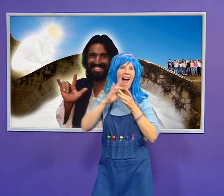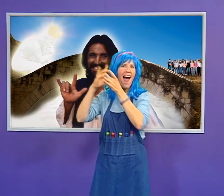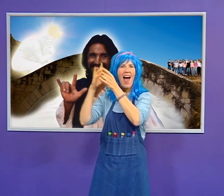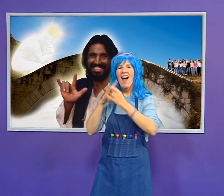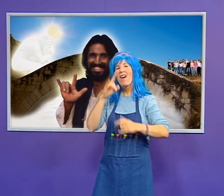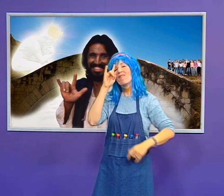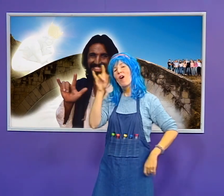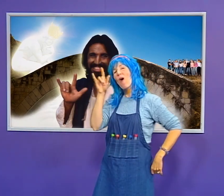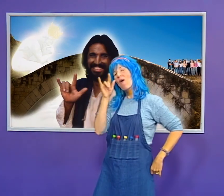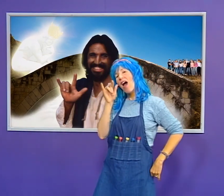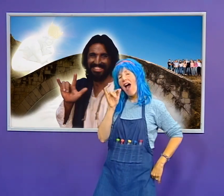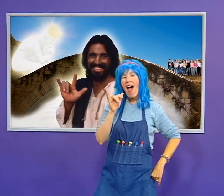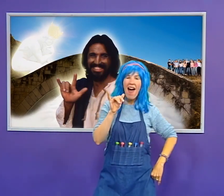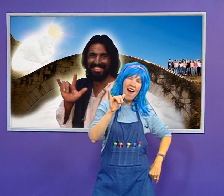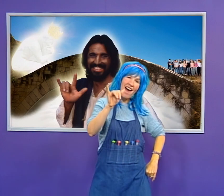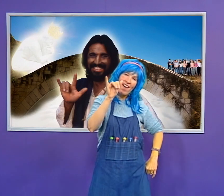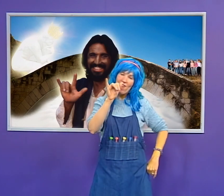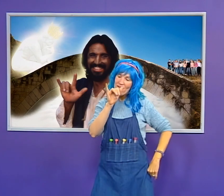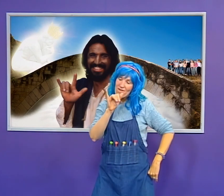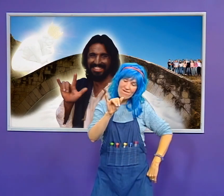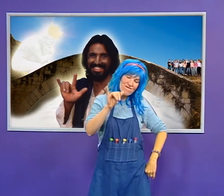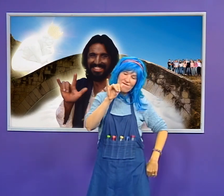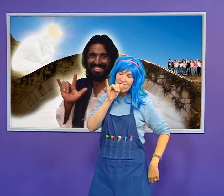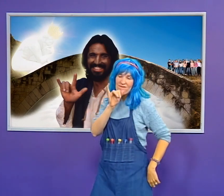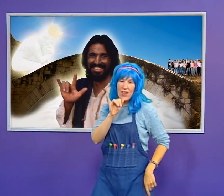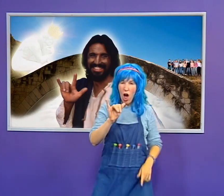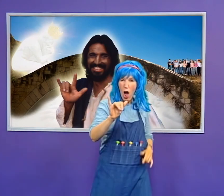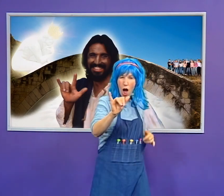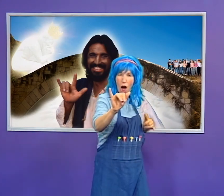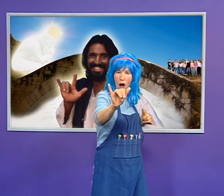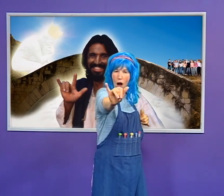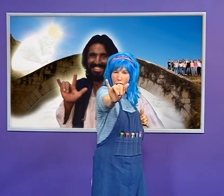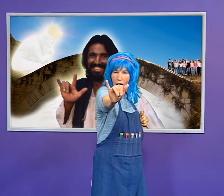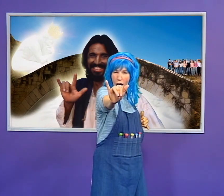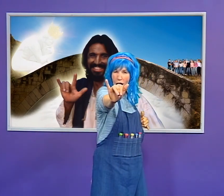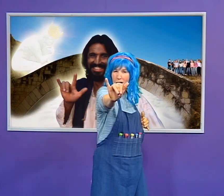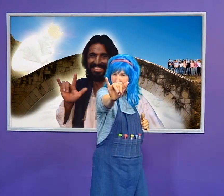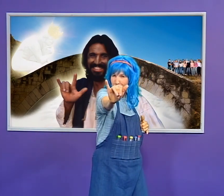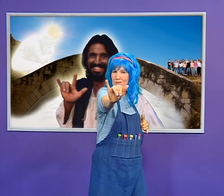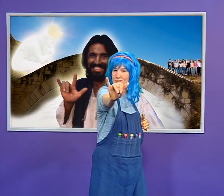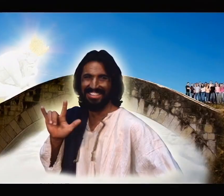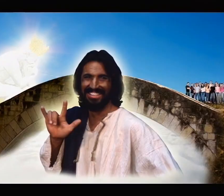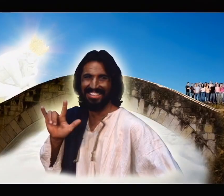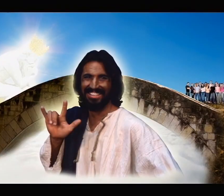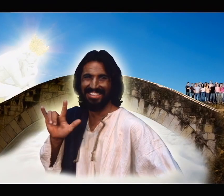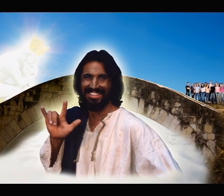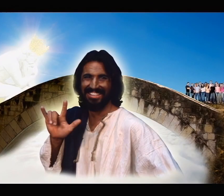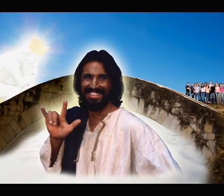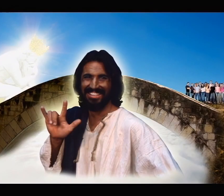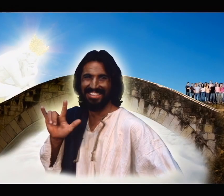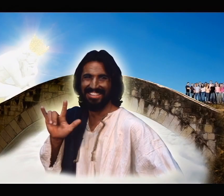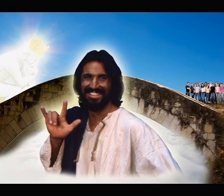TOGETHER FOREVER AND EVER AND EVER. YEAH, THAT'S RIGHT.